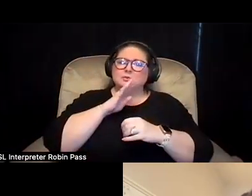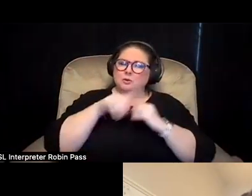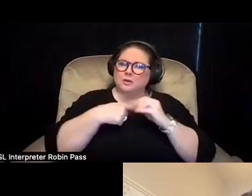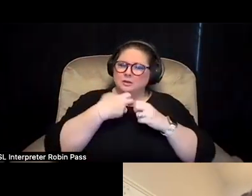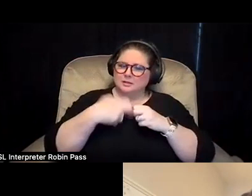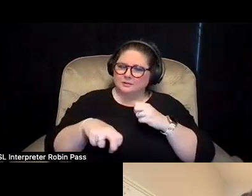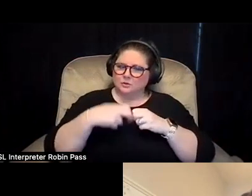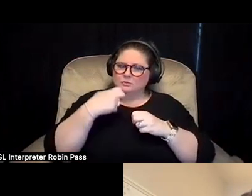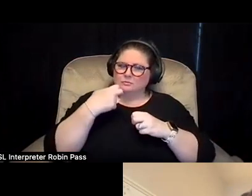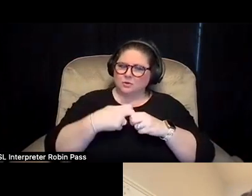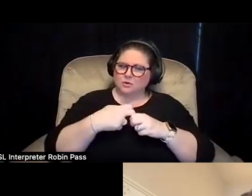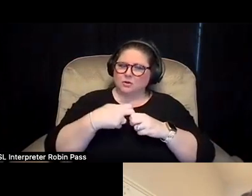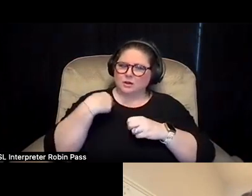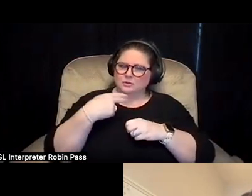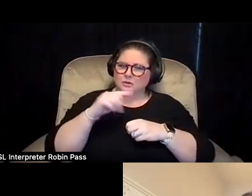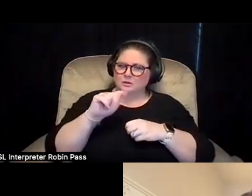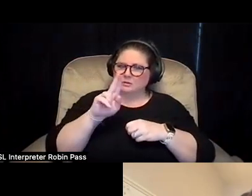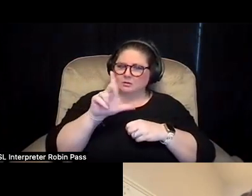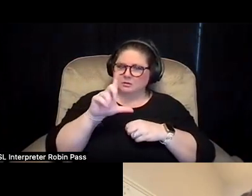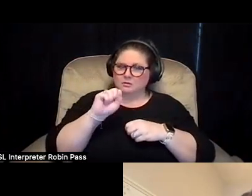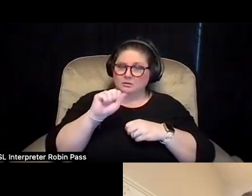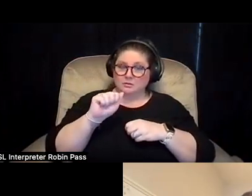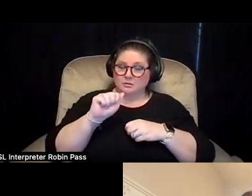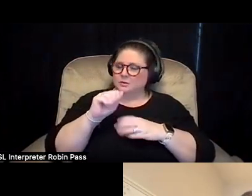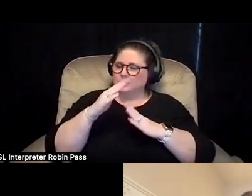tulsa is one of those places that's top of mind because it's been